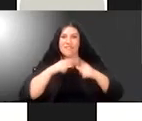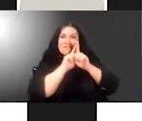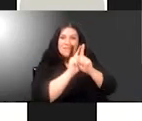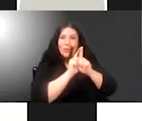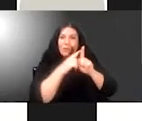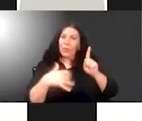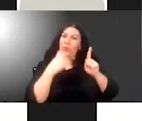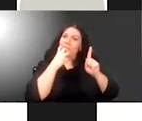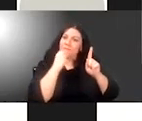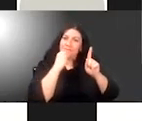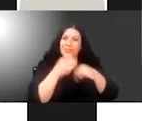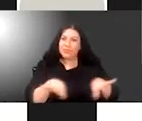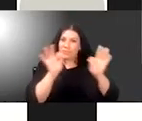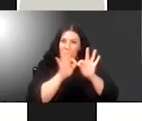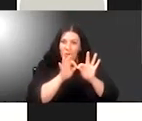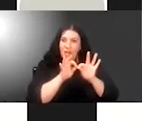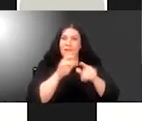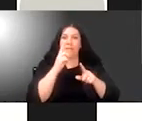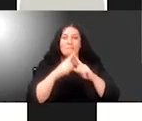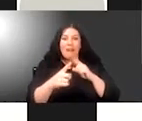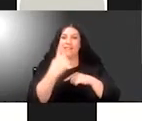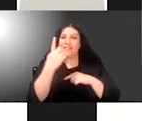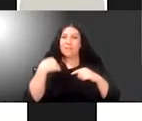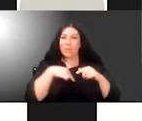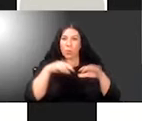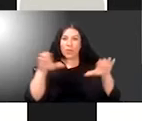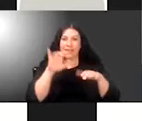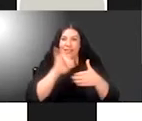And now I think in many ways, people -- some people are waiting for permission to be able to do things, and I feel like -- just like we did kind of move it forward.